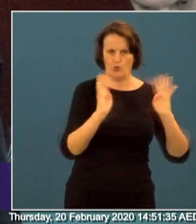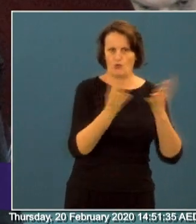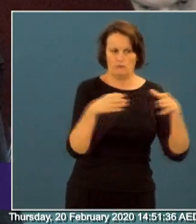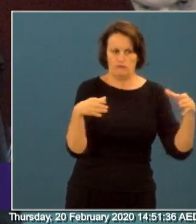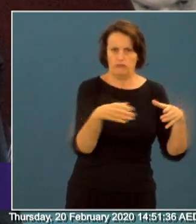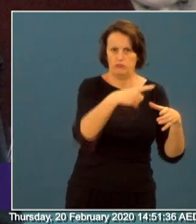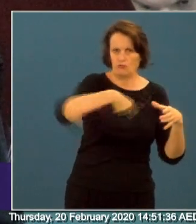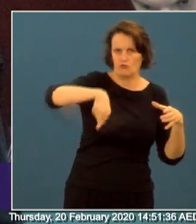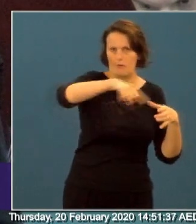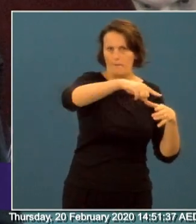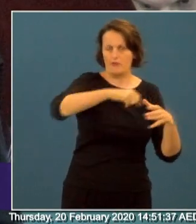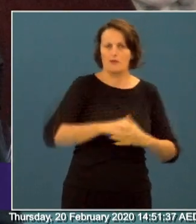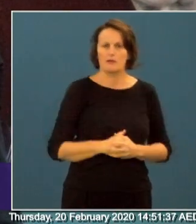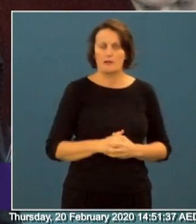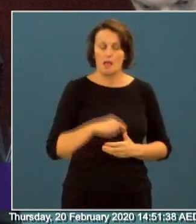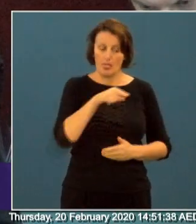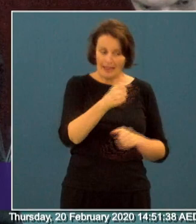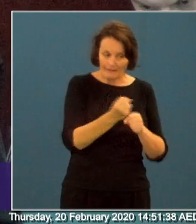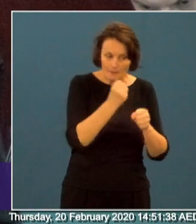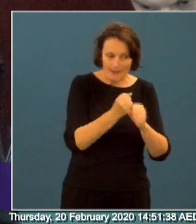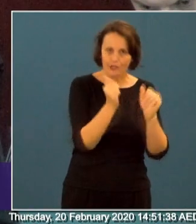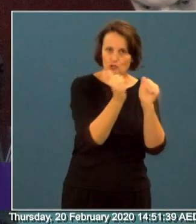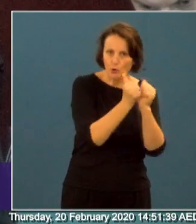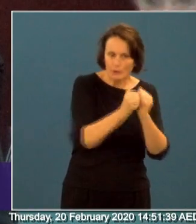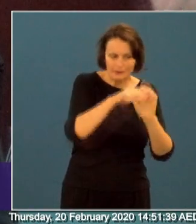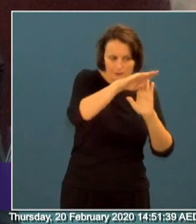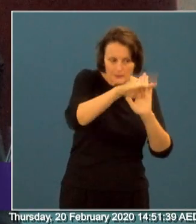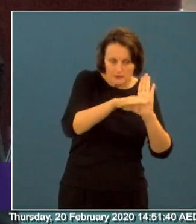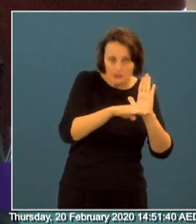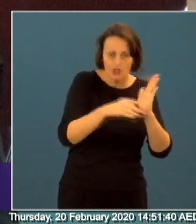developing some documents and tools to assist local health districts